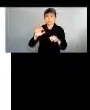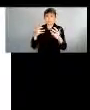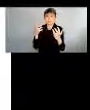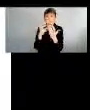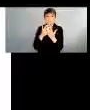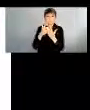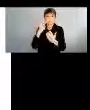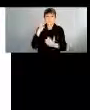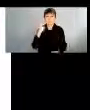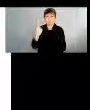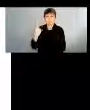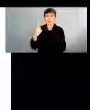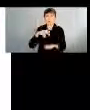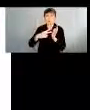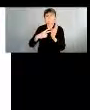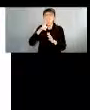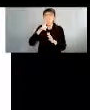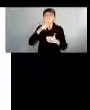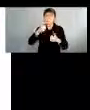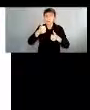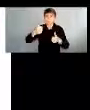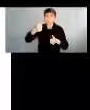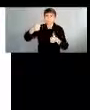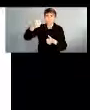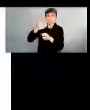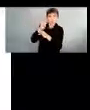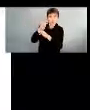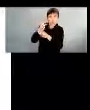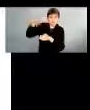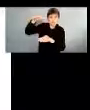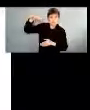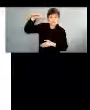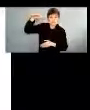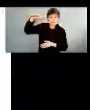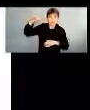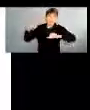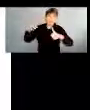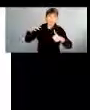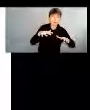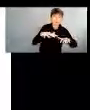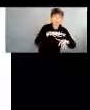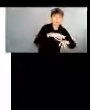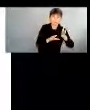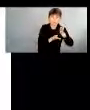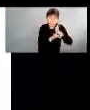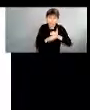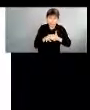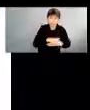the dominant culture, while creating barriers for many others. Because of this, we aim to